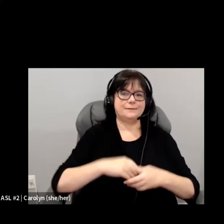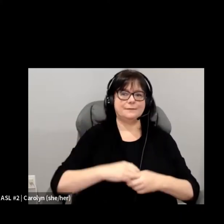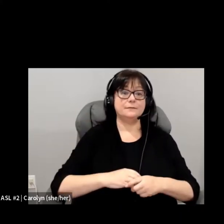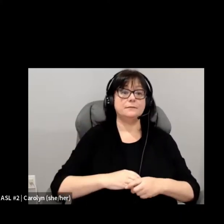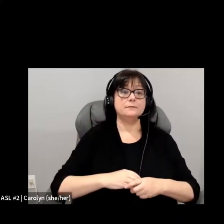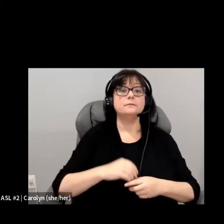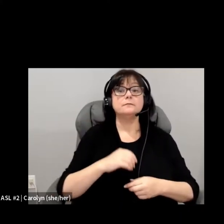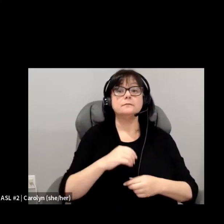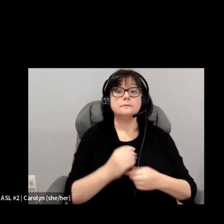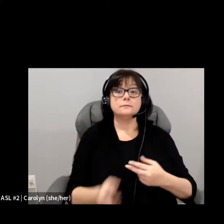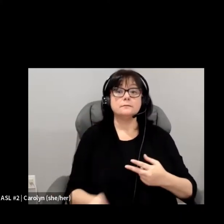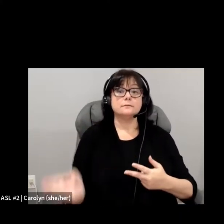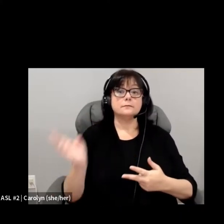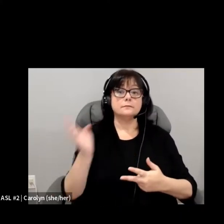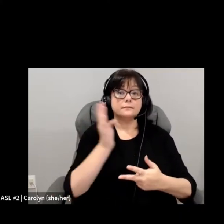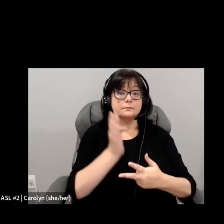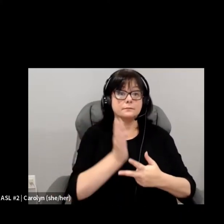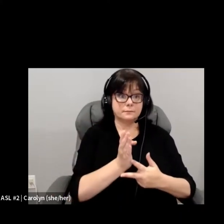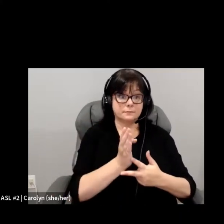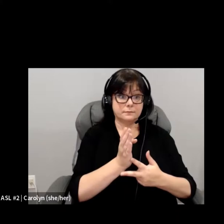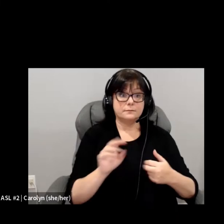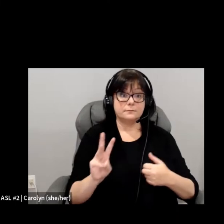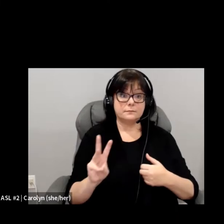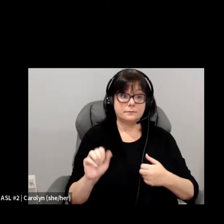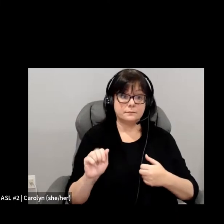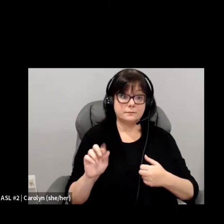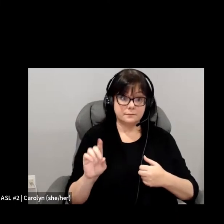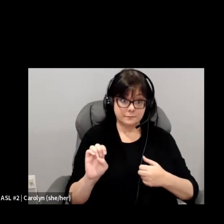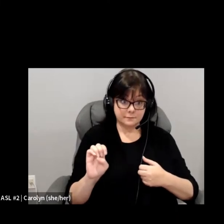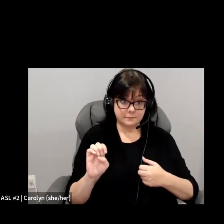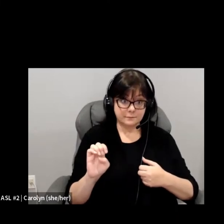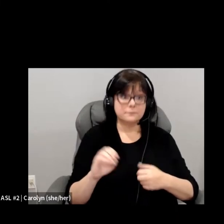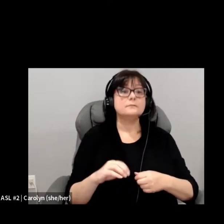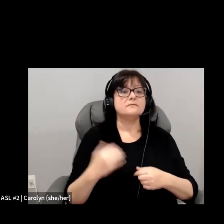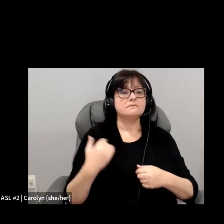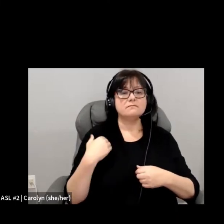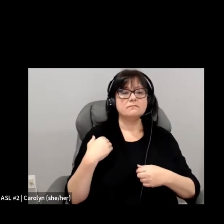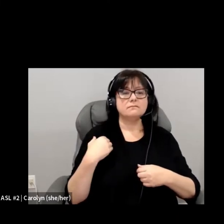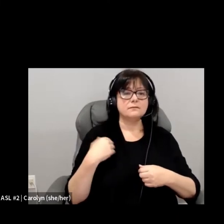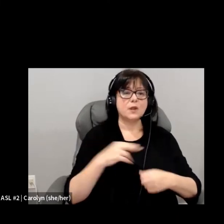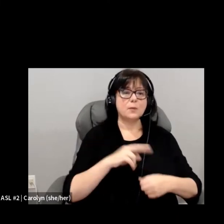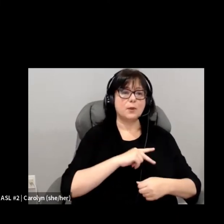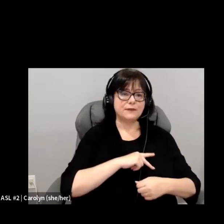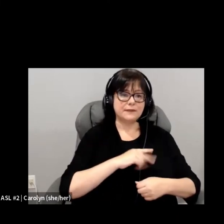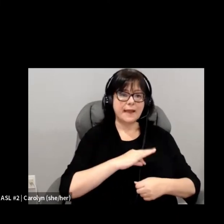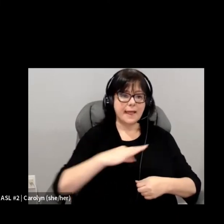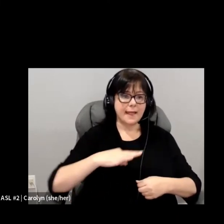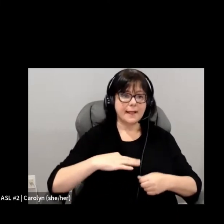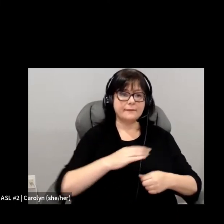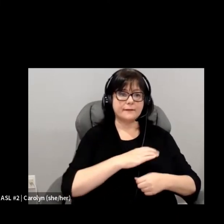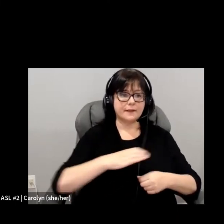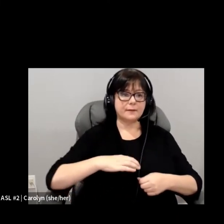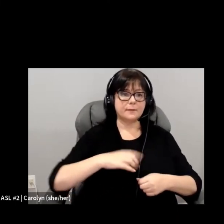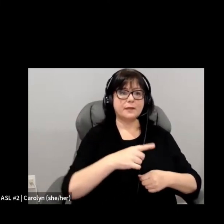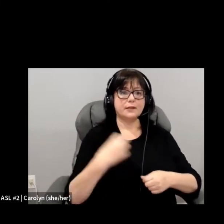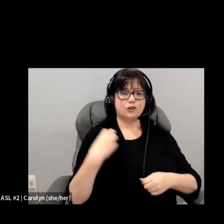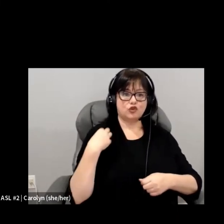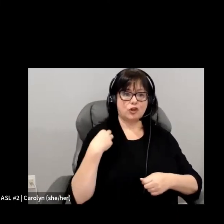WADE HAS IN THE PAST CHAIRED OUR PERSONNEL COMMITTEE AND PARTICIPATED THIS YEAR ON THE NOMINATING COMMITTEE.